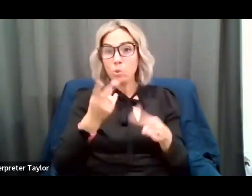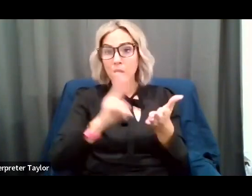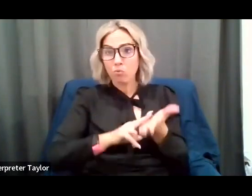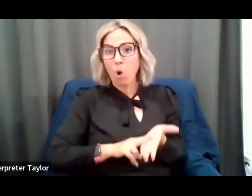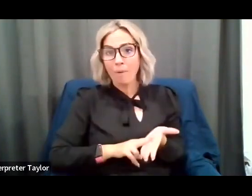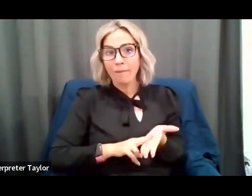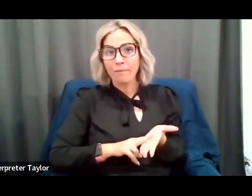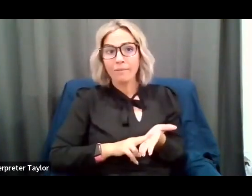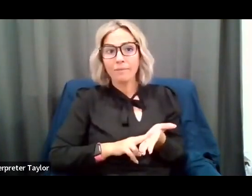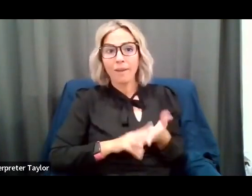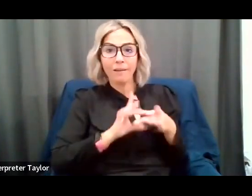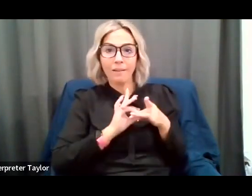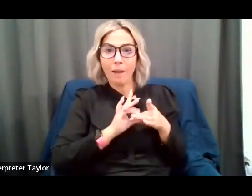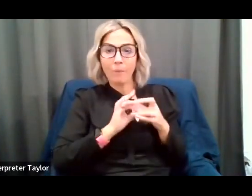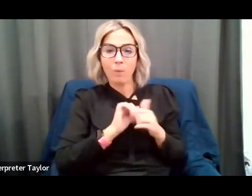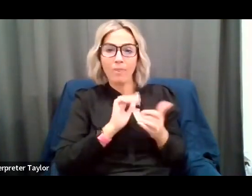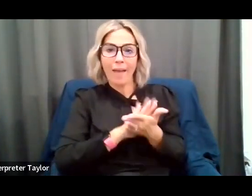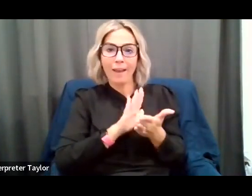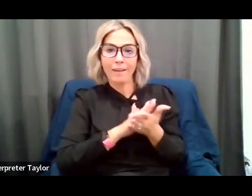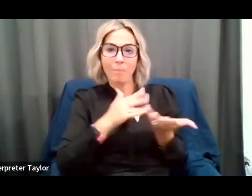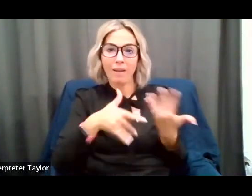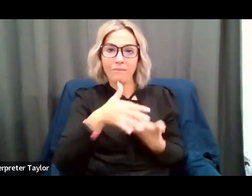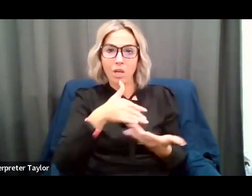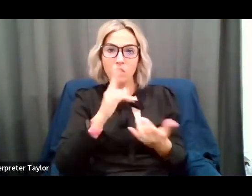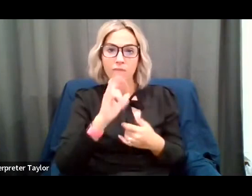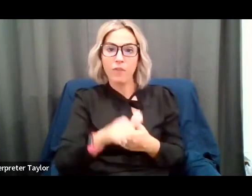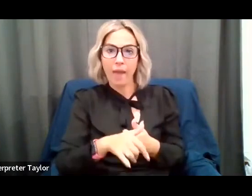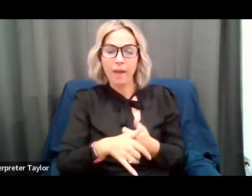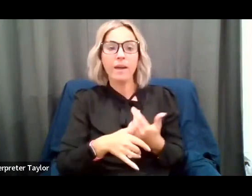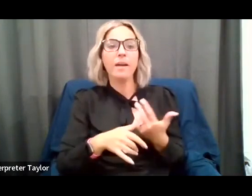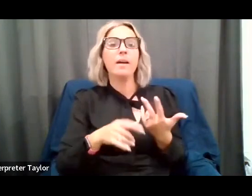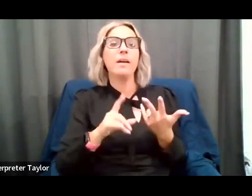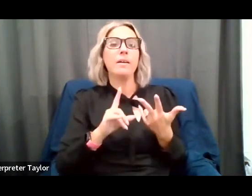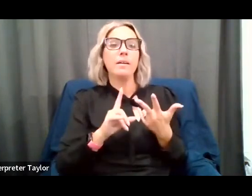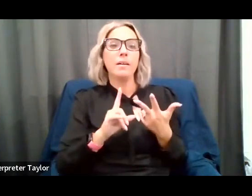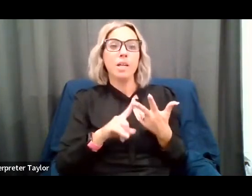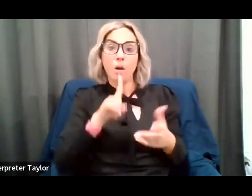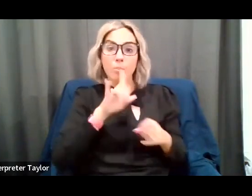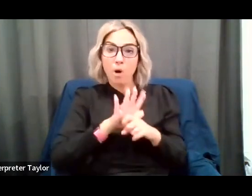collaborating with, um, Academic Affairs for that, we're looking at our Promise Program and